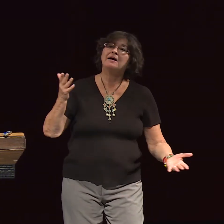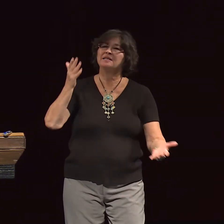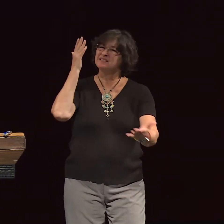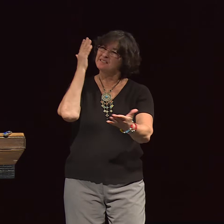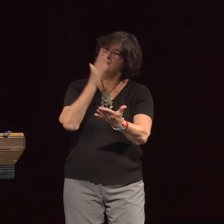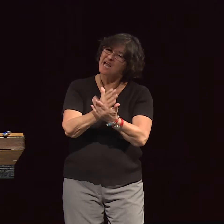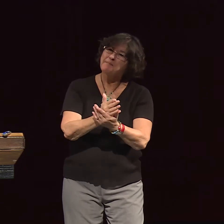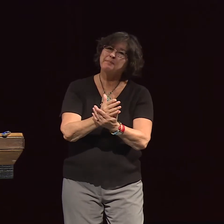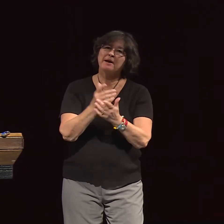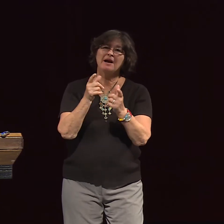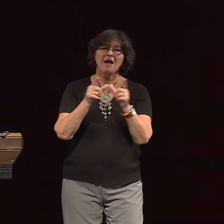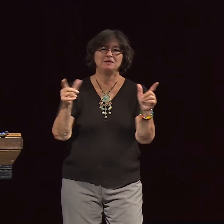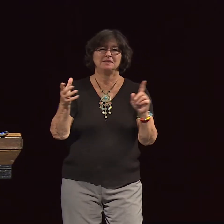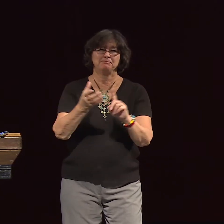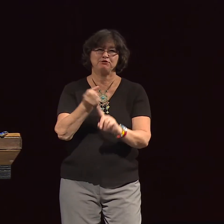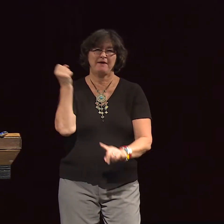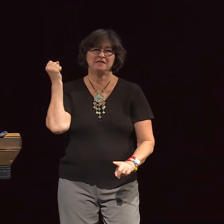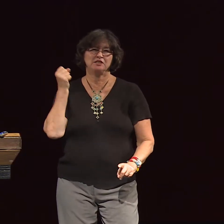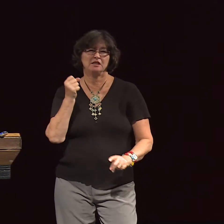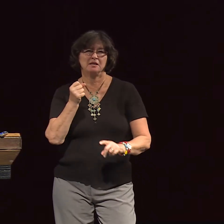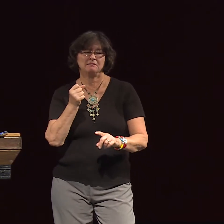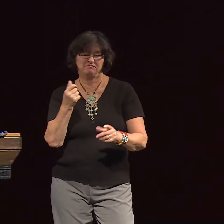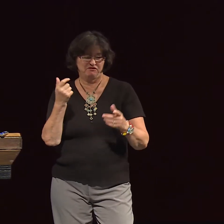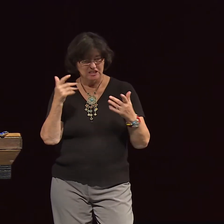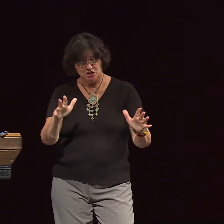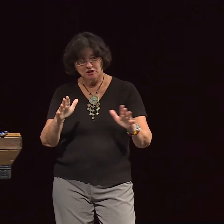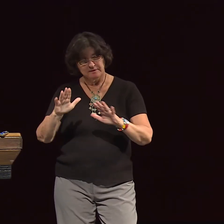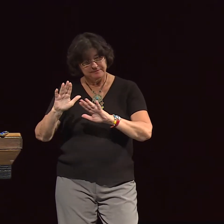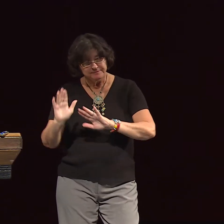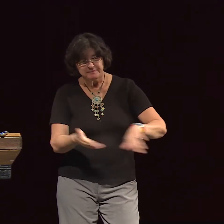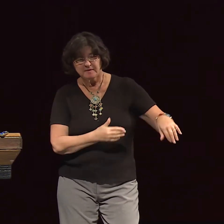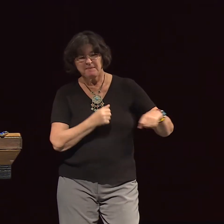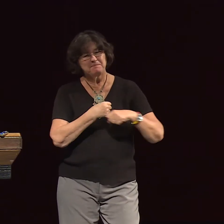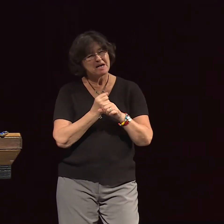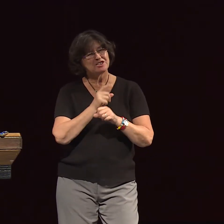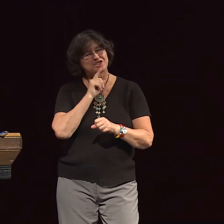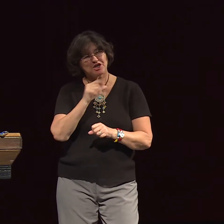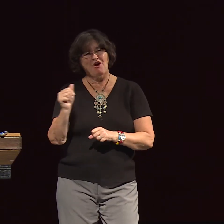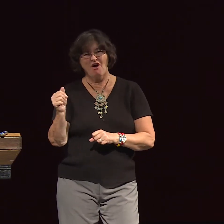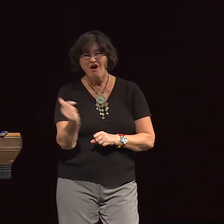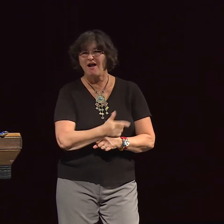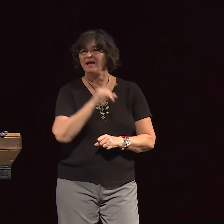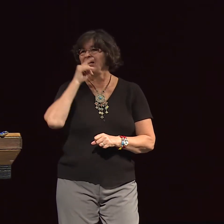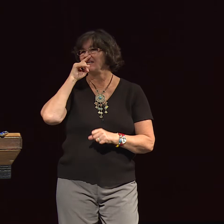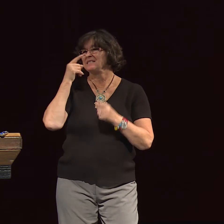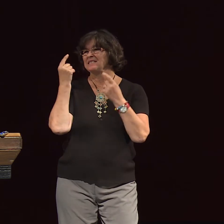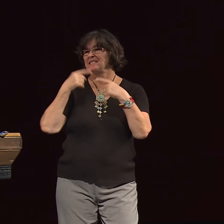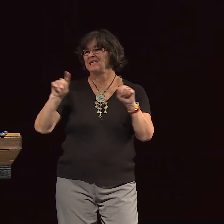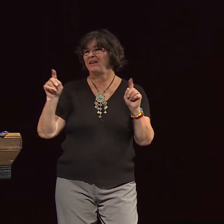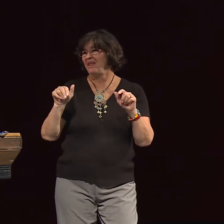OK. So, the goal of LEAD-K is to eliminate language deprivation